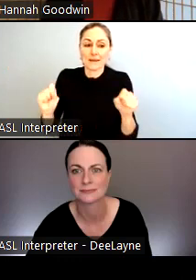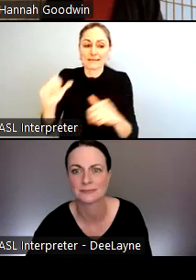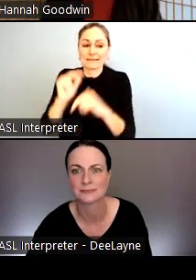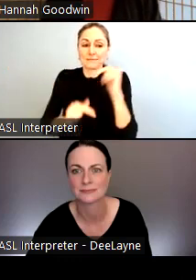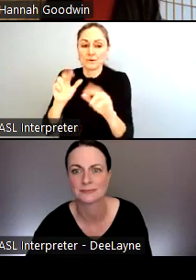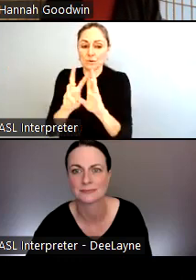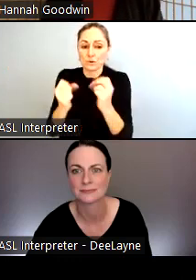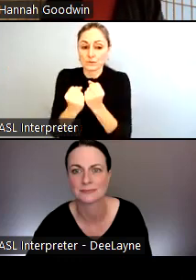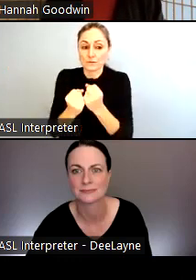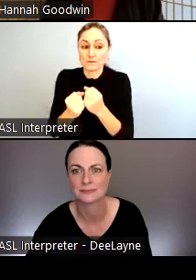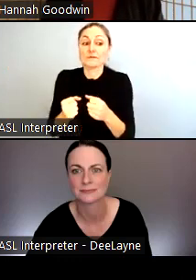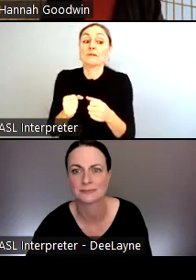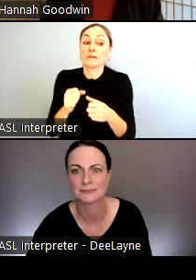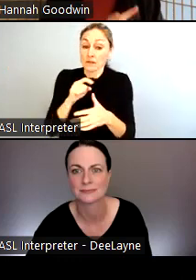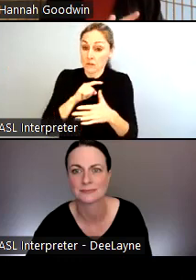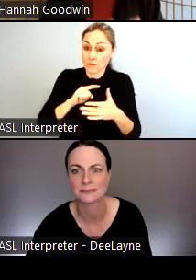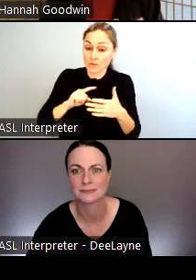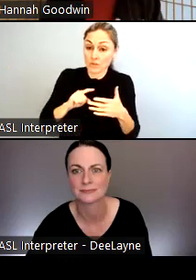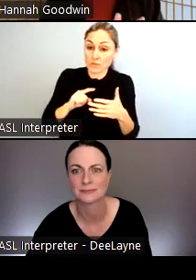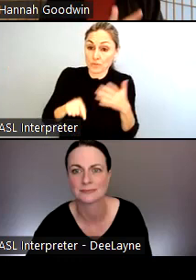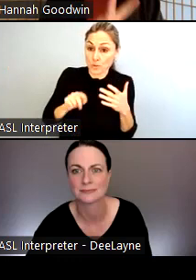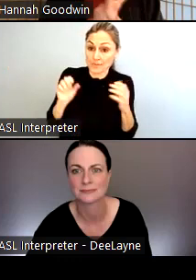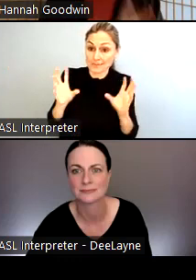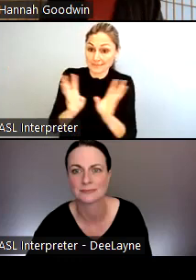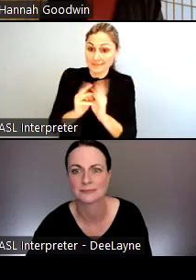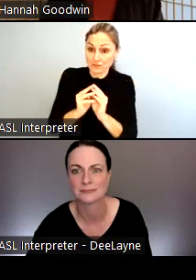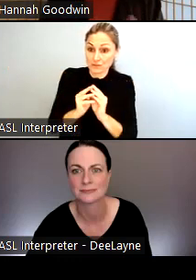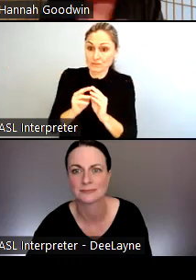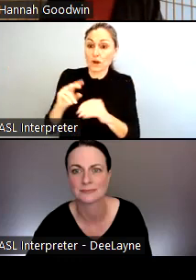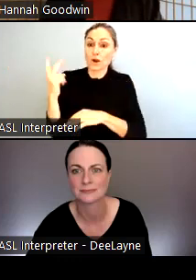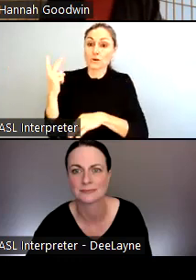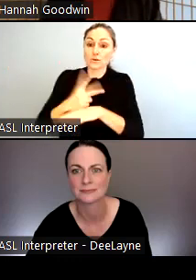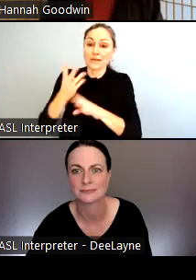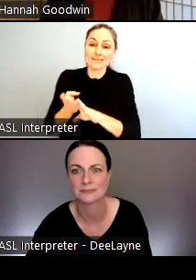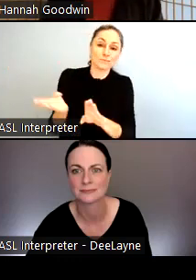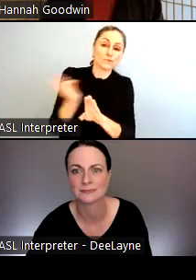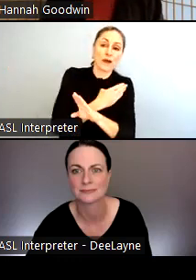Those sessions are the two days prior to the main conference.